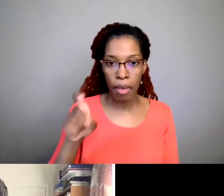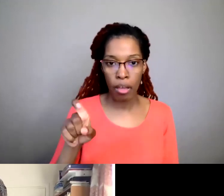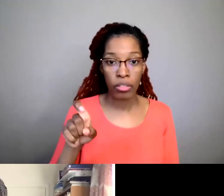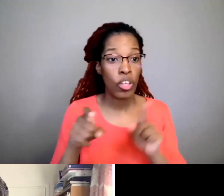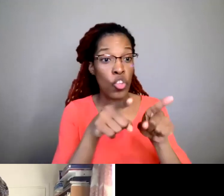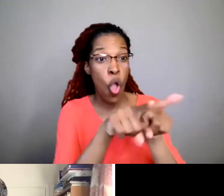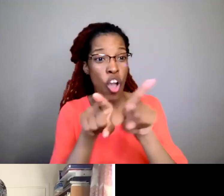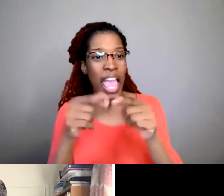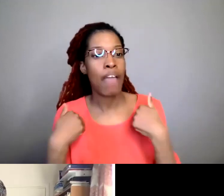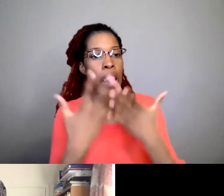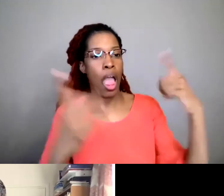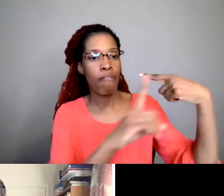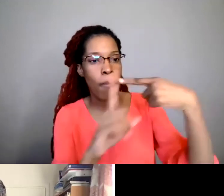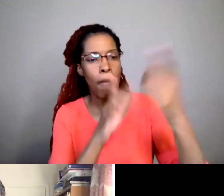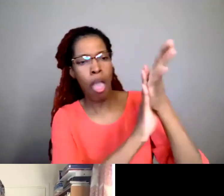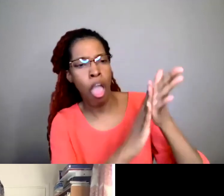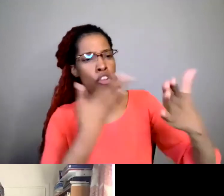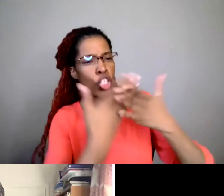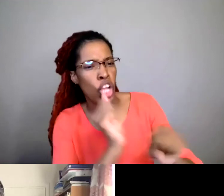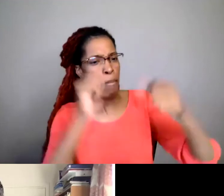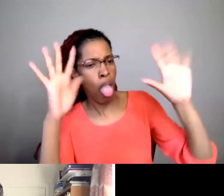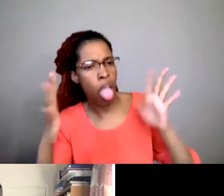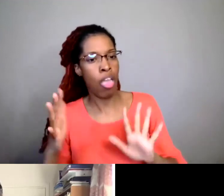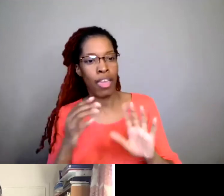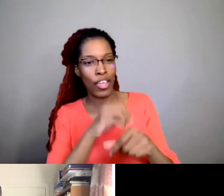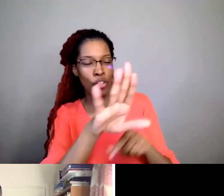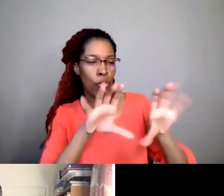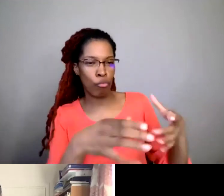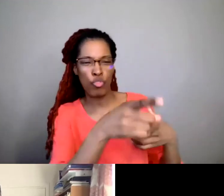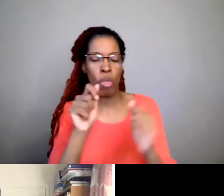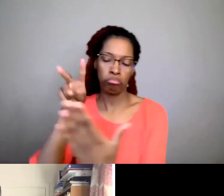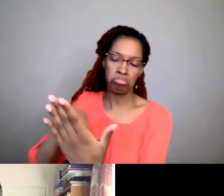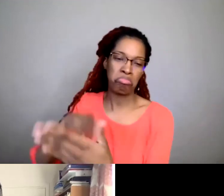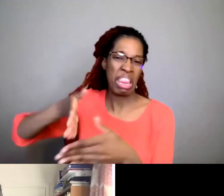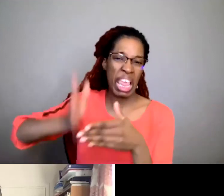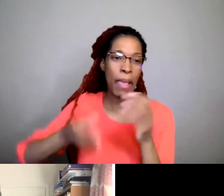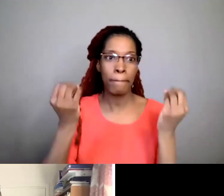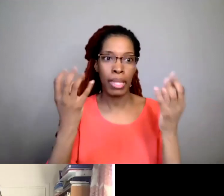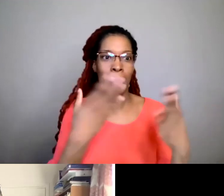compliments in the chat so we'll give you time to read them at the end many many thank yous